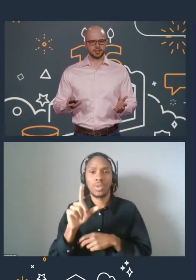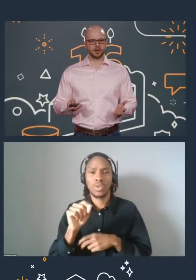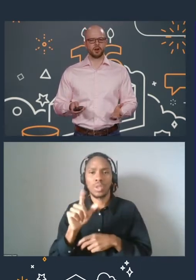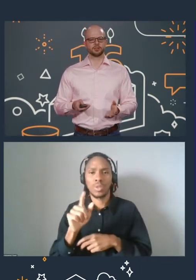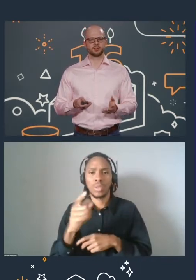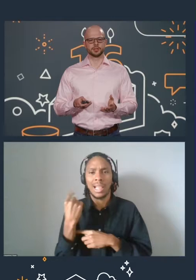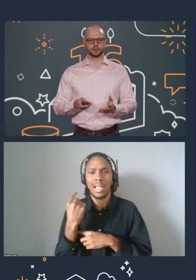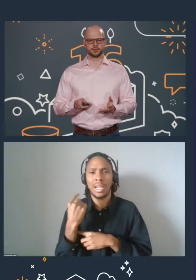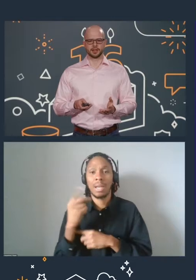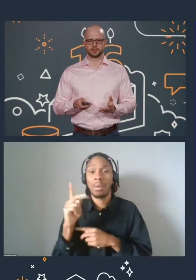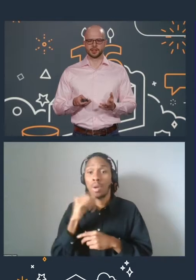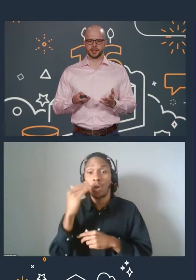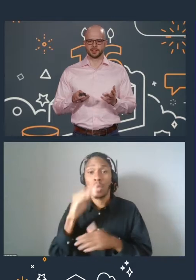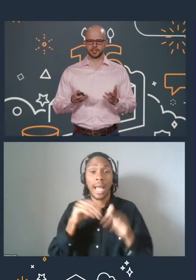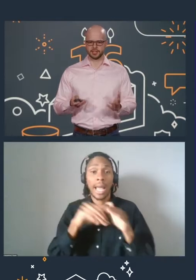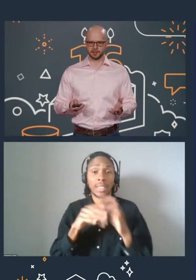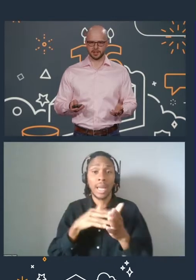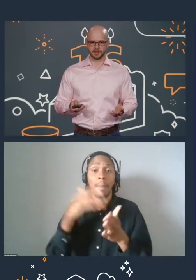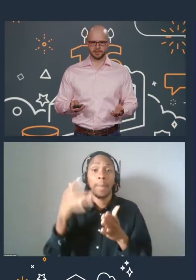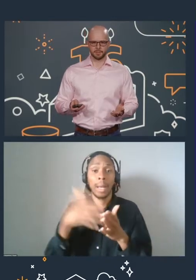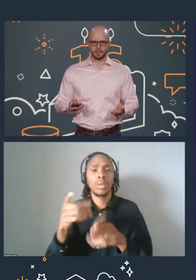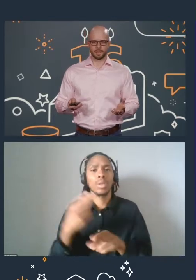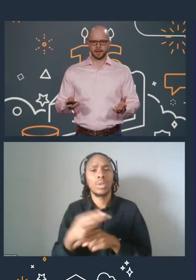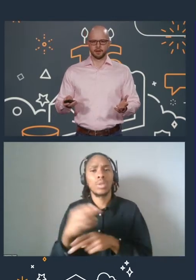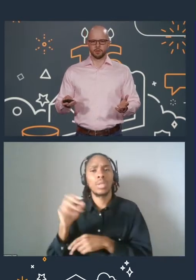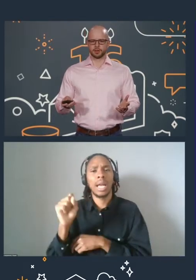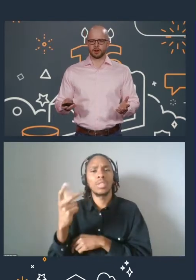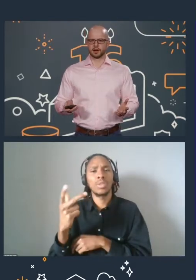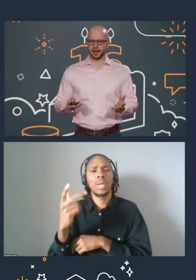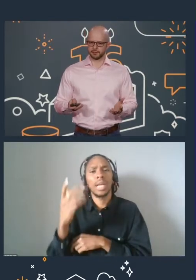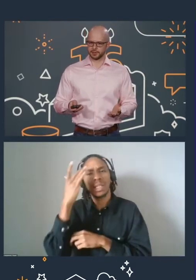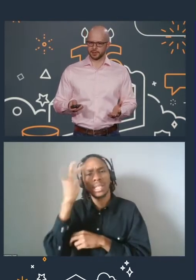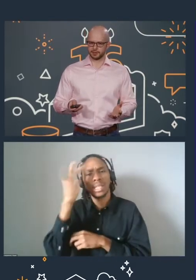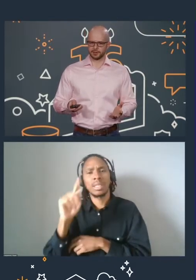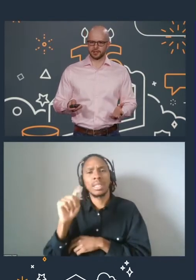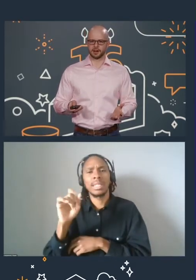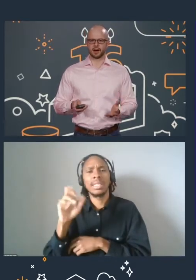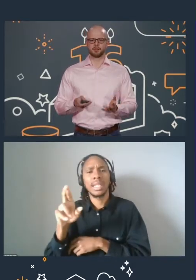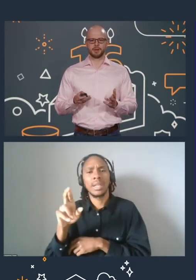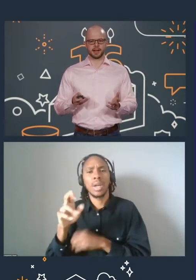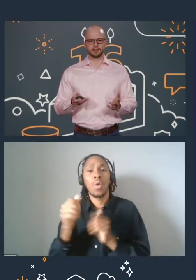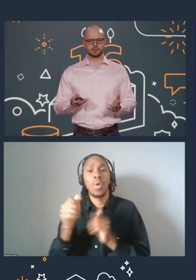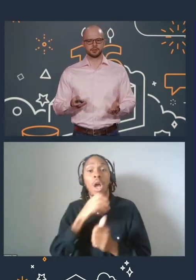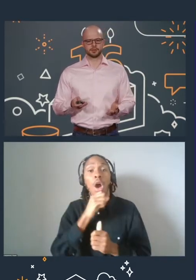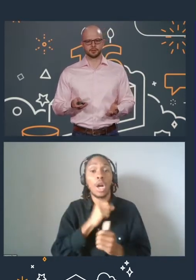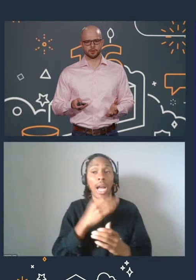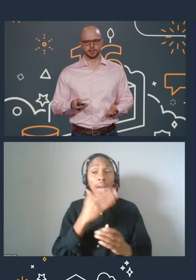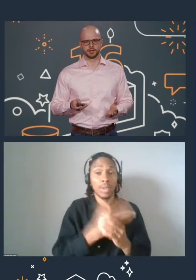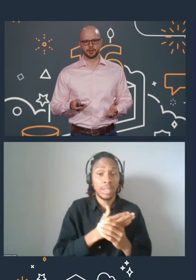can also use S3 Intelligent-Tiering with archival tiers that automatically reduce storage